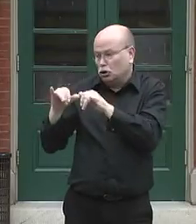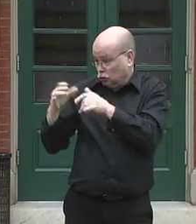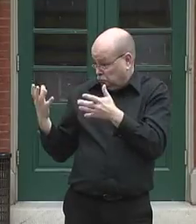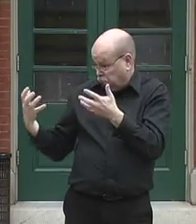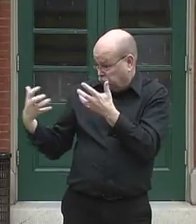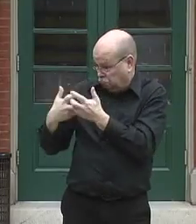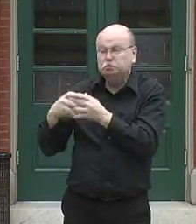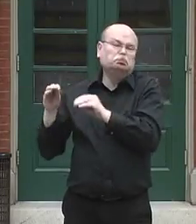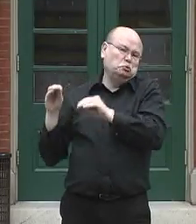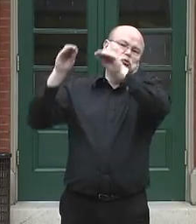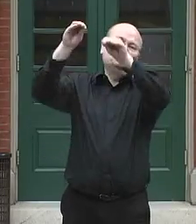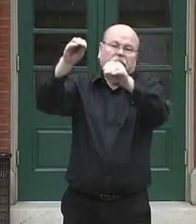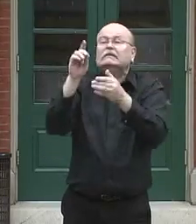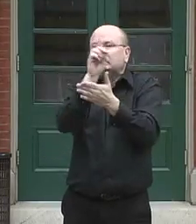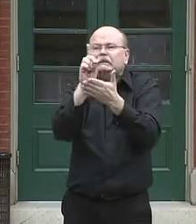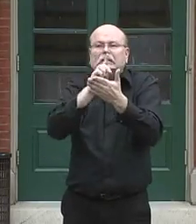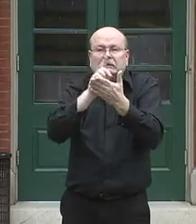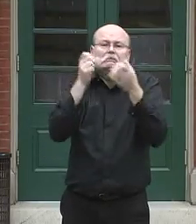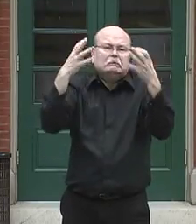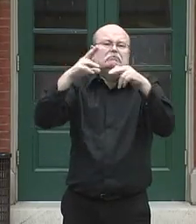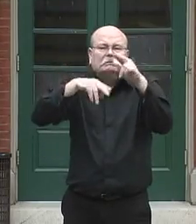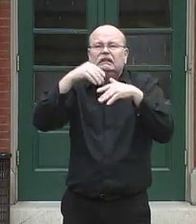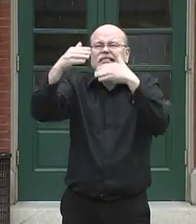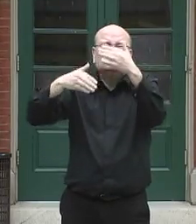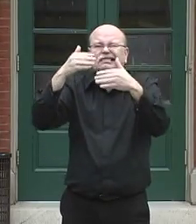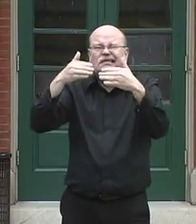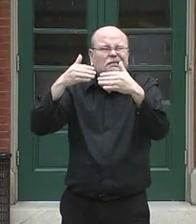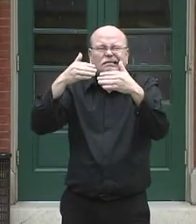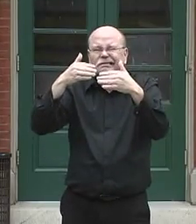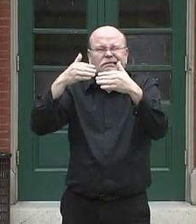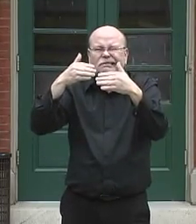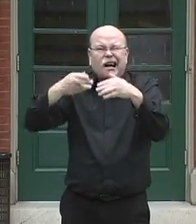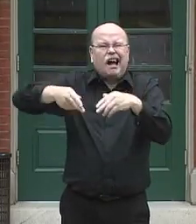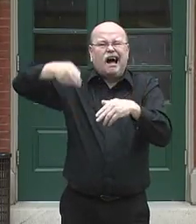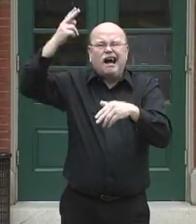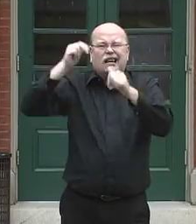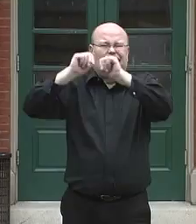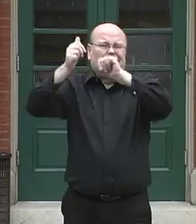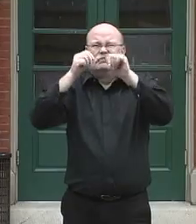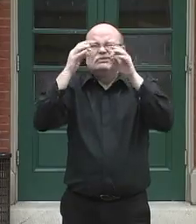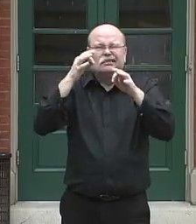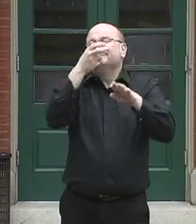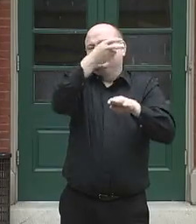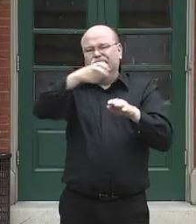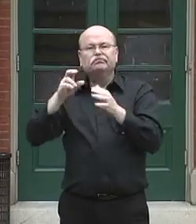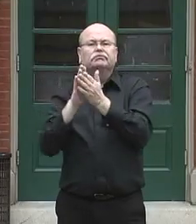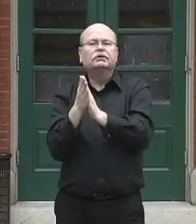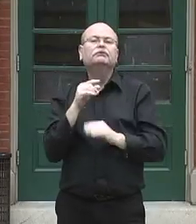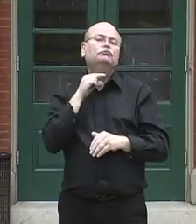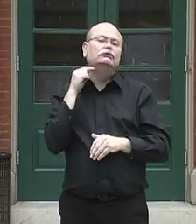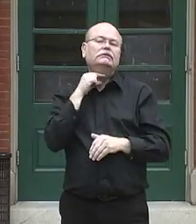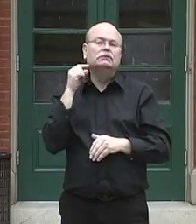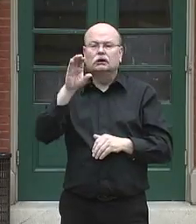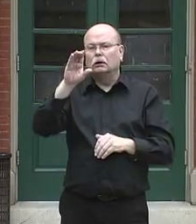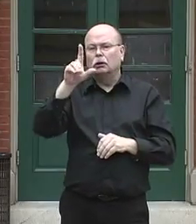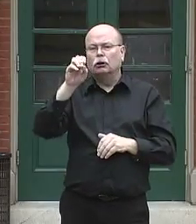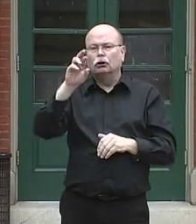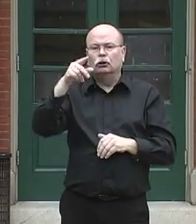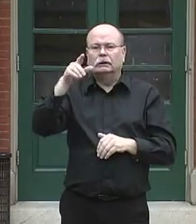to start a business with a hearing partner who was also an architect. He designed several buildings, but because of the stiff competition in the field,